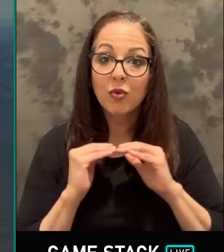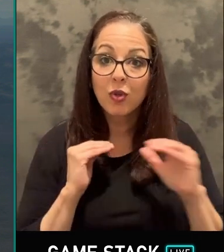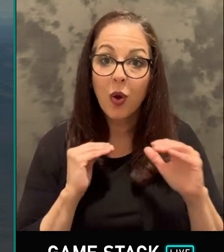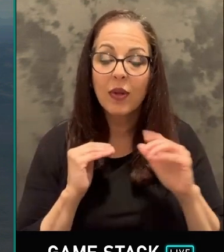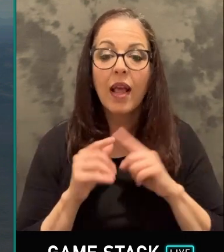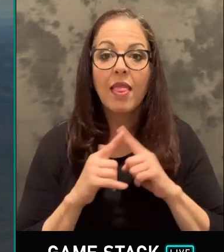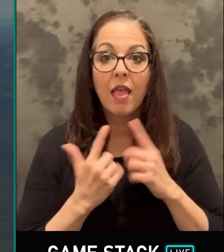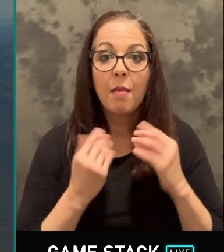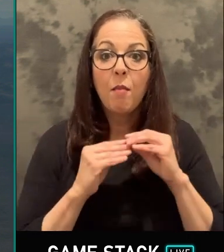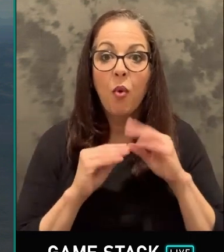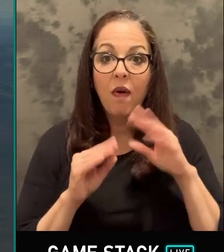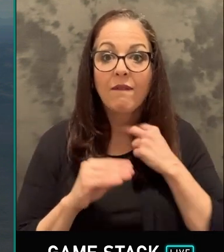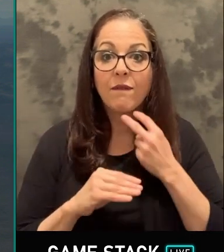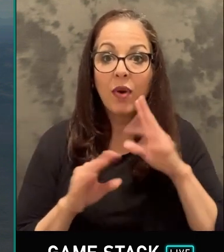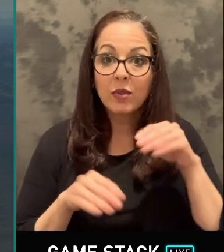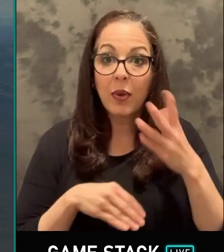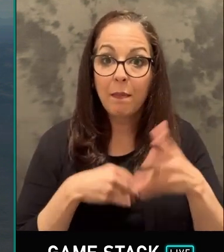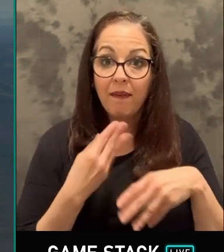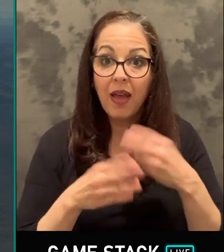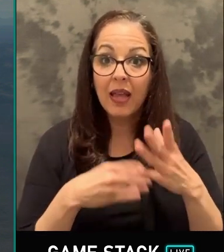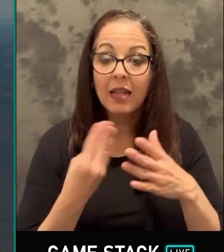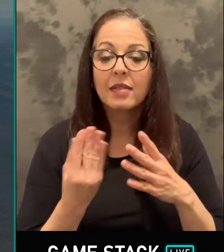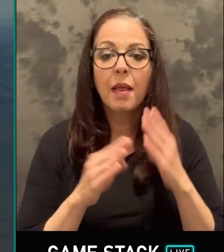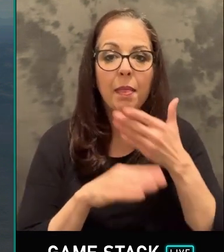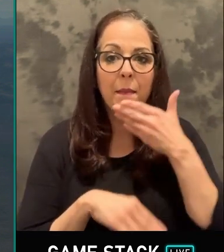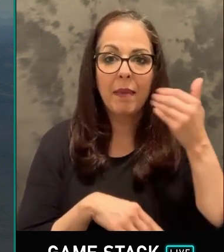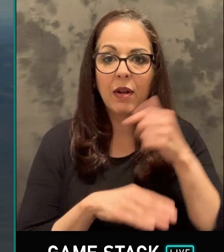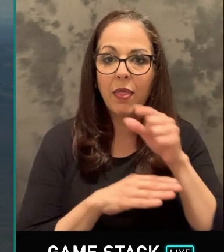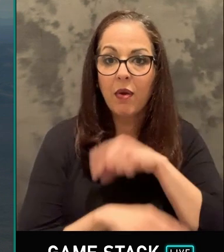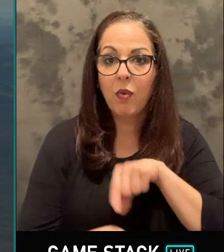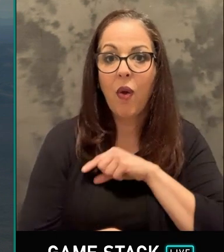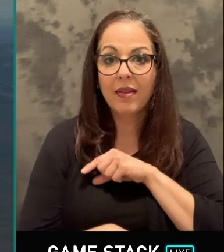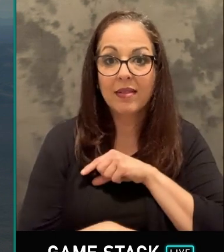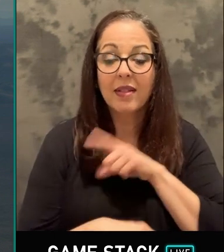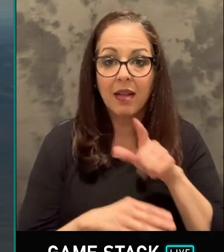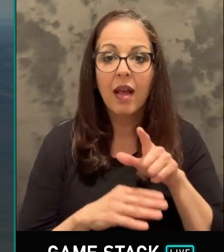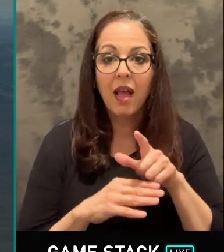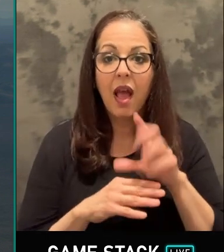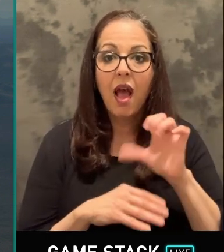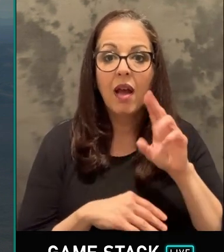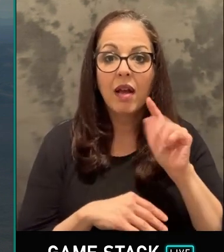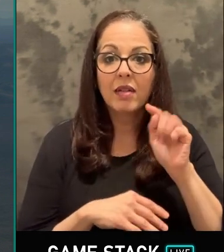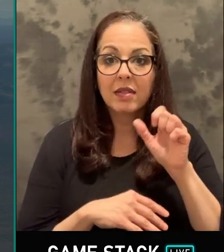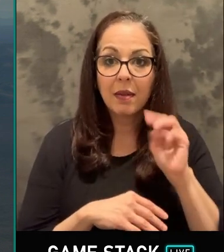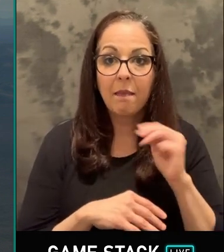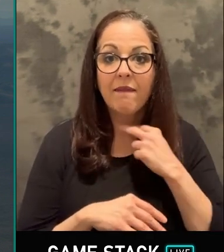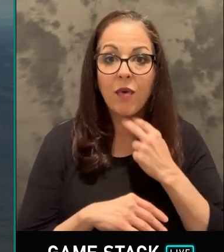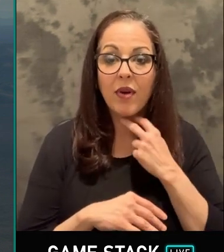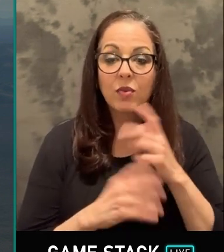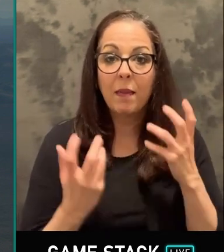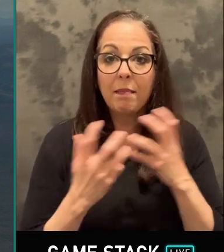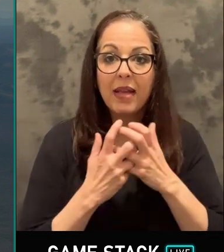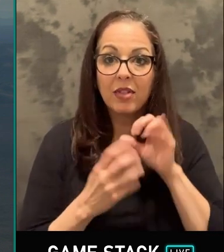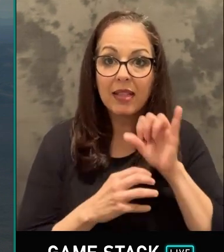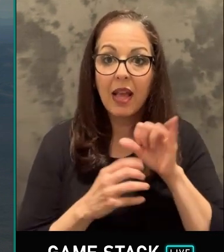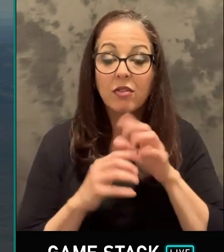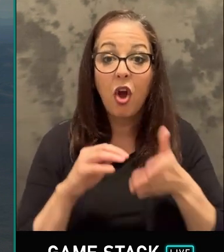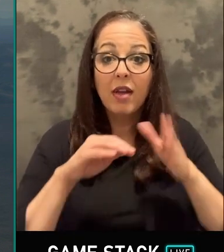the better the quality was, as custom voice is based on machine learning. On top of that, we also processed video with the